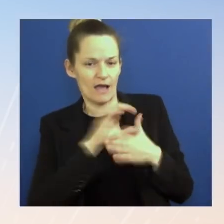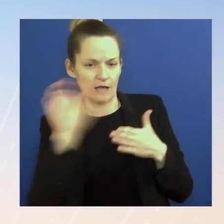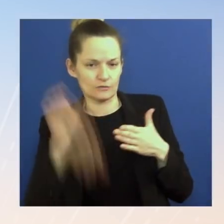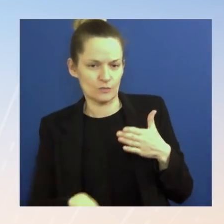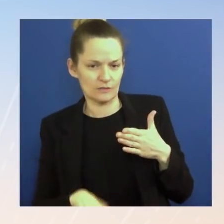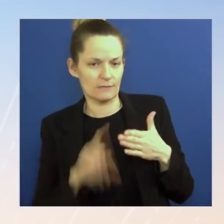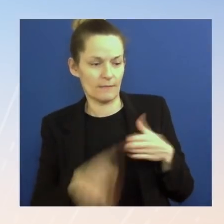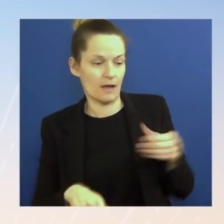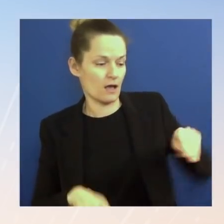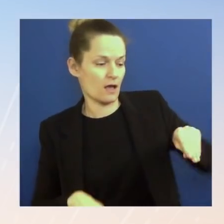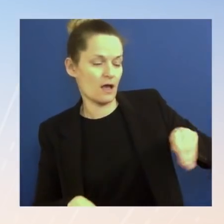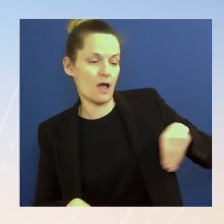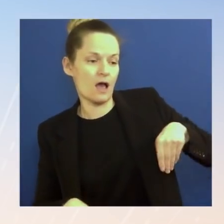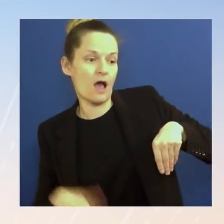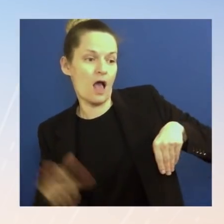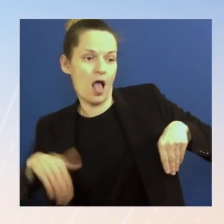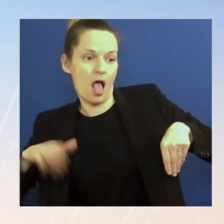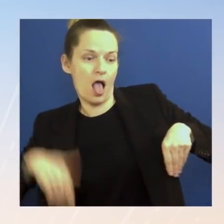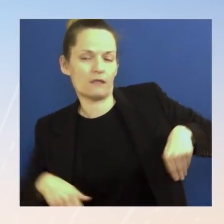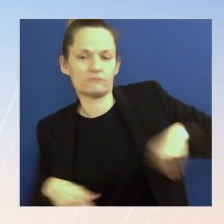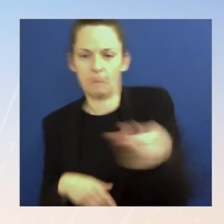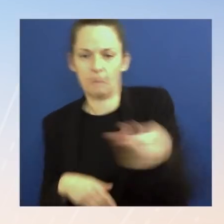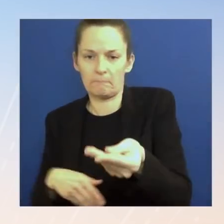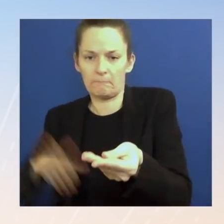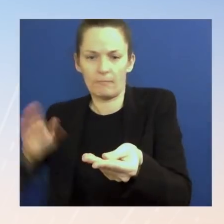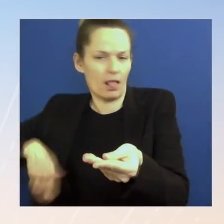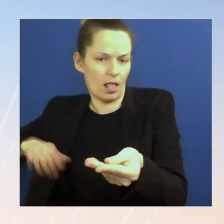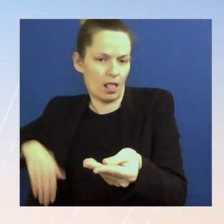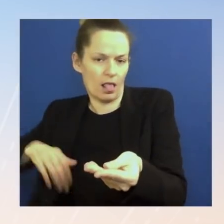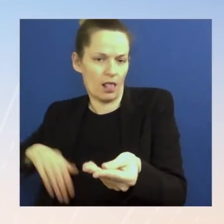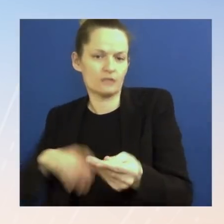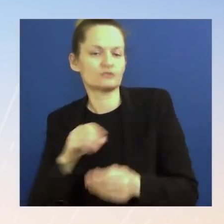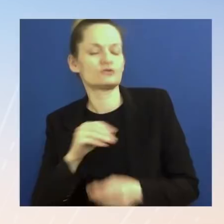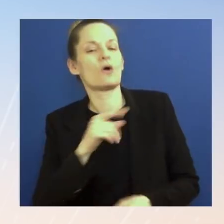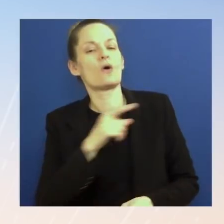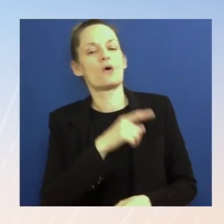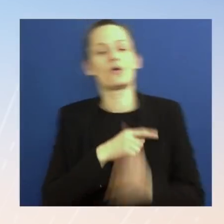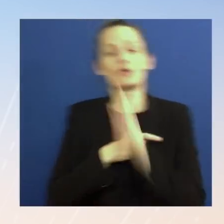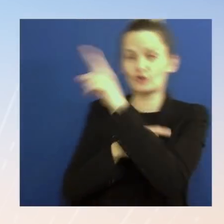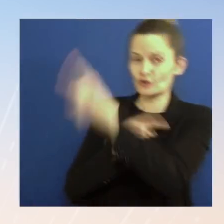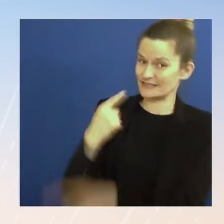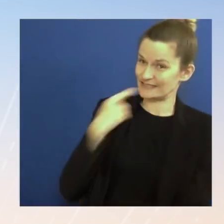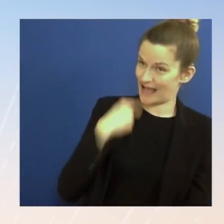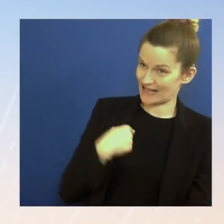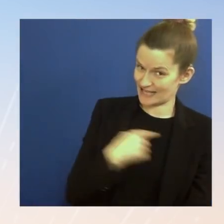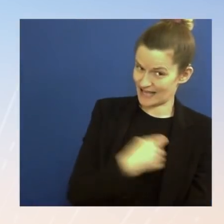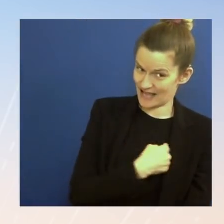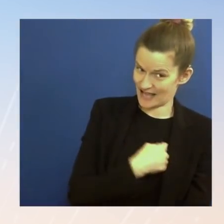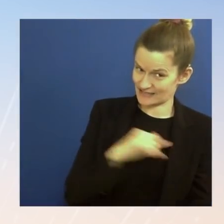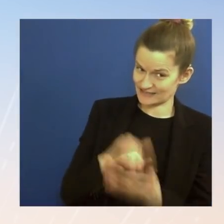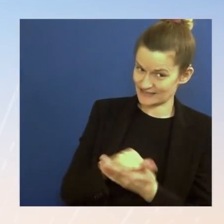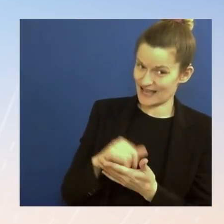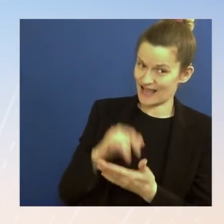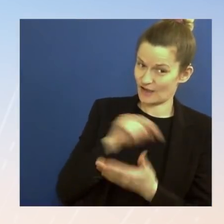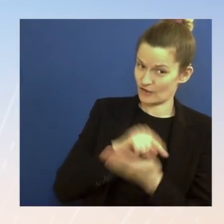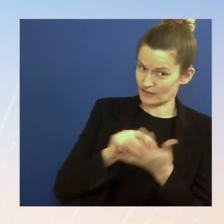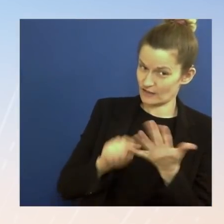The Press: Okay. But you won't tell us what kinds of things those might be? Ms. Psaki: We're going to have those conversations privately through our national security team